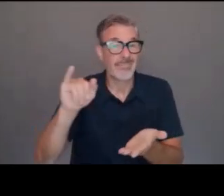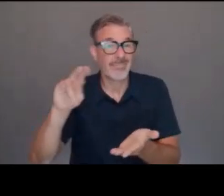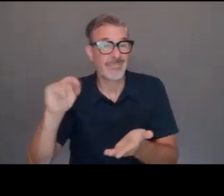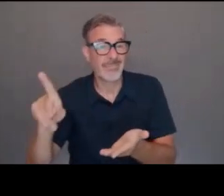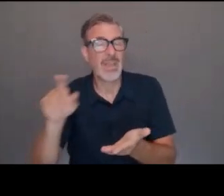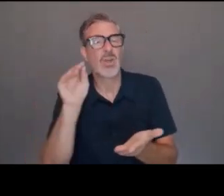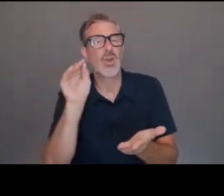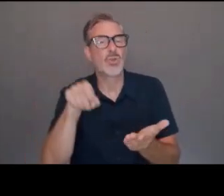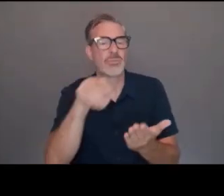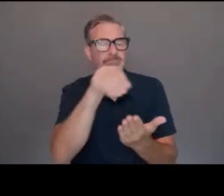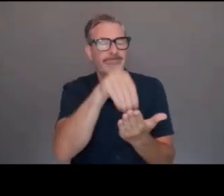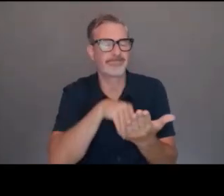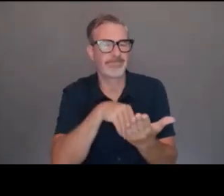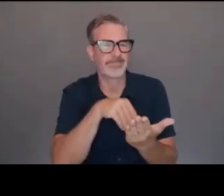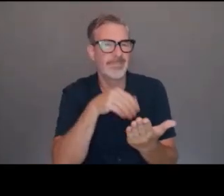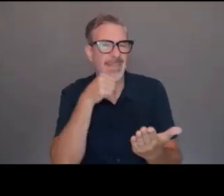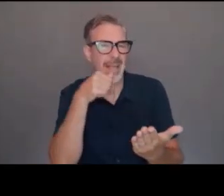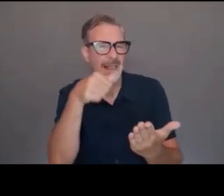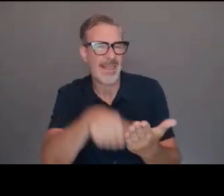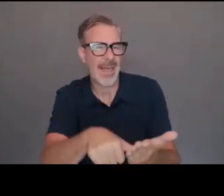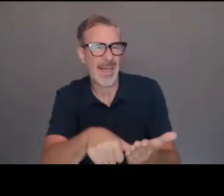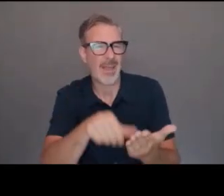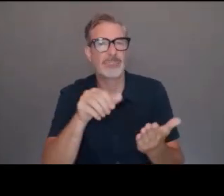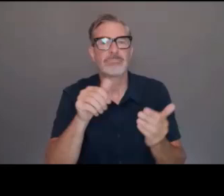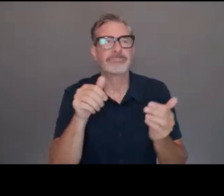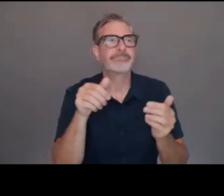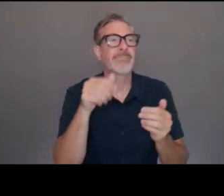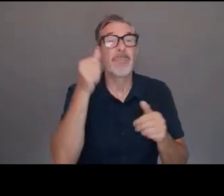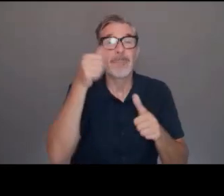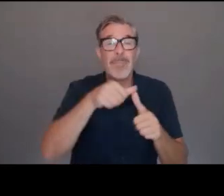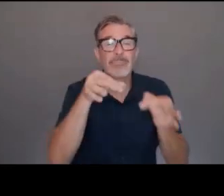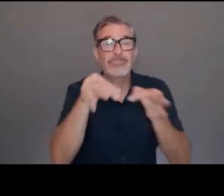invitation or contract, can also be of tremendous value,